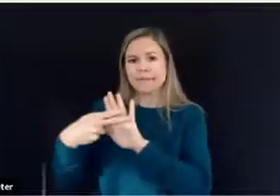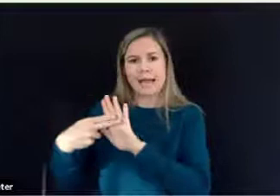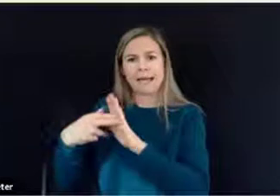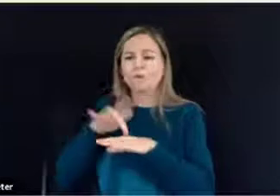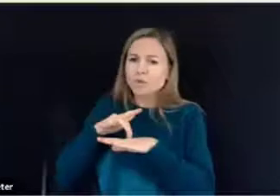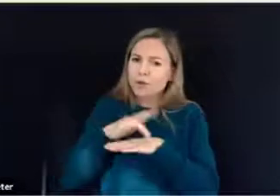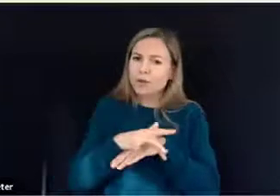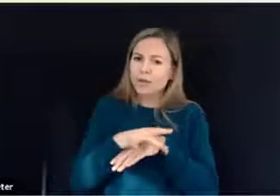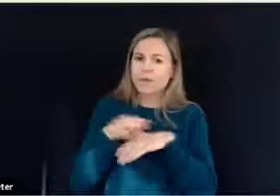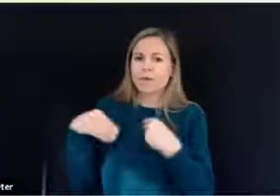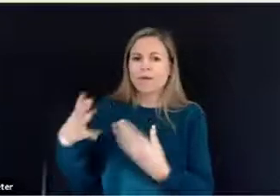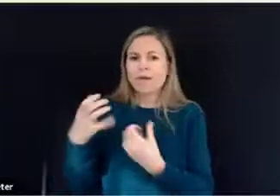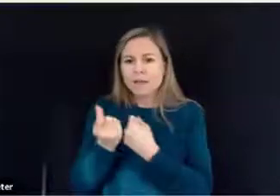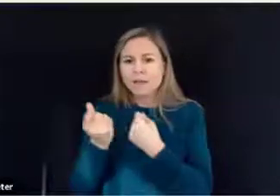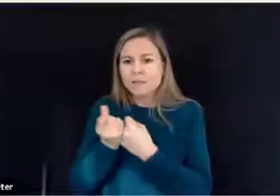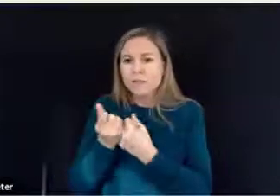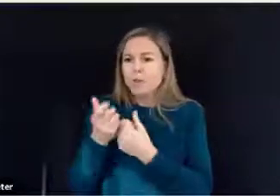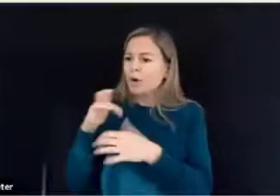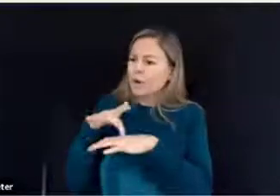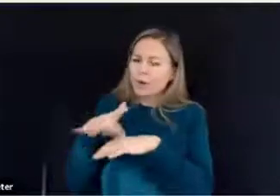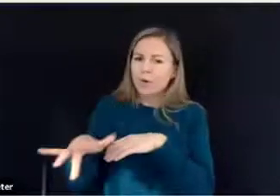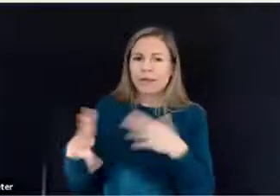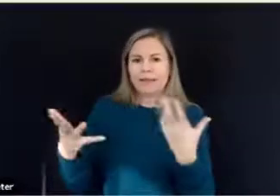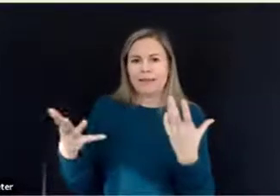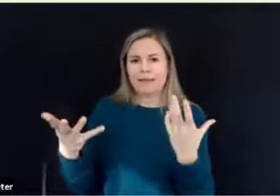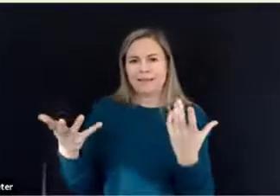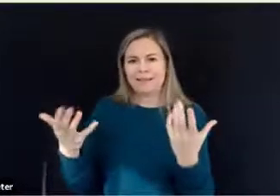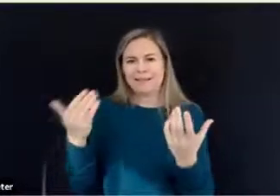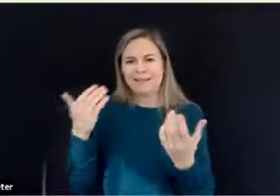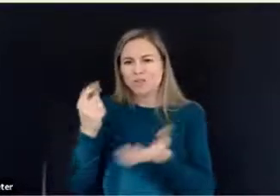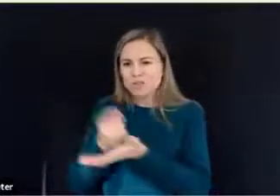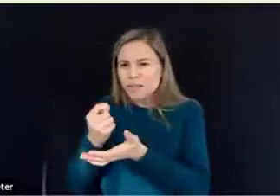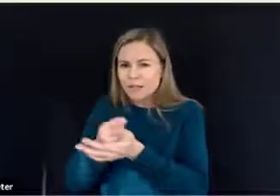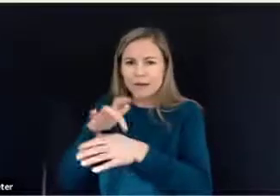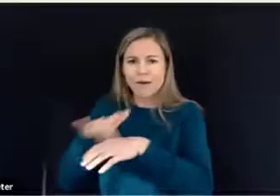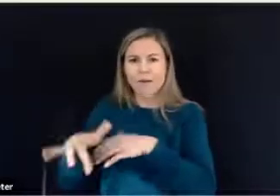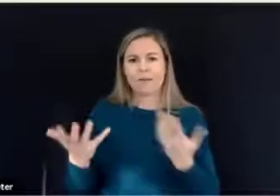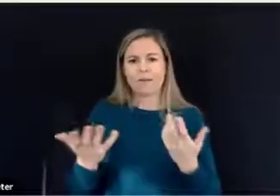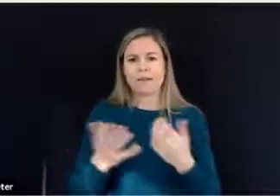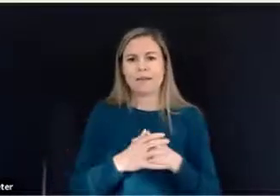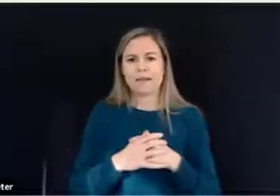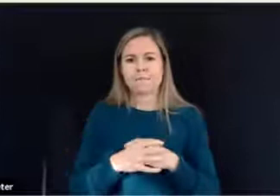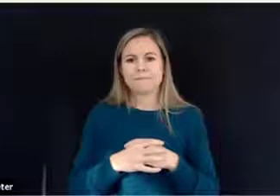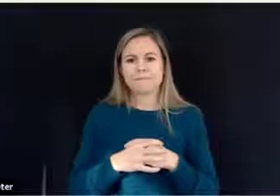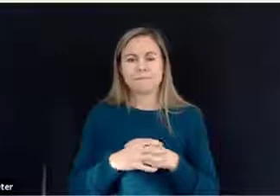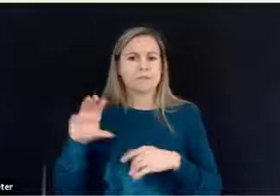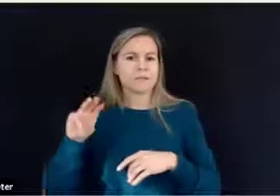but it's another to not even have a diagnosis. And we're, Katie and I are hoping